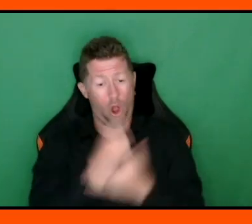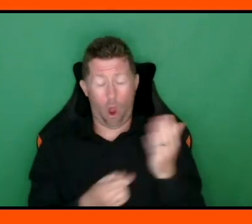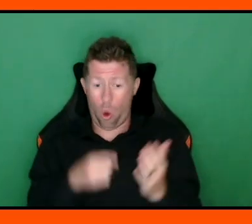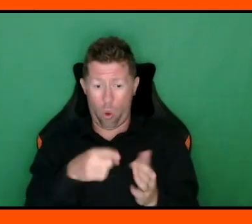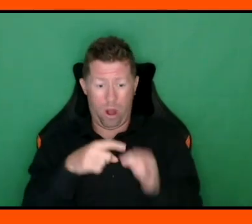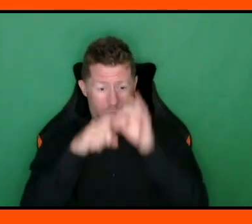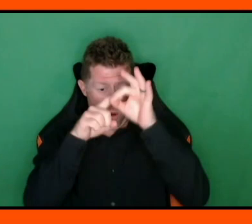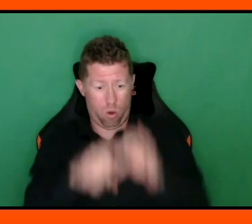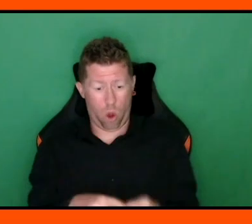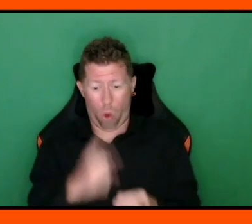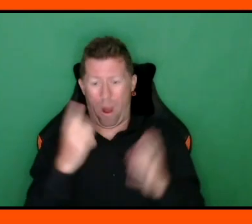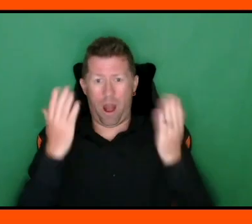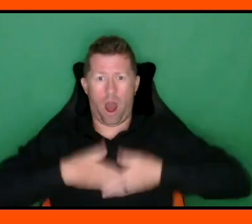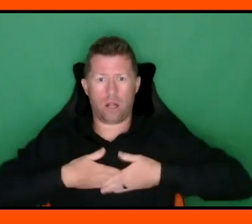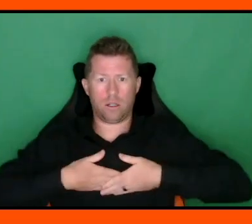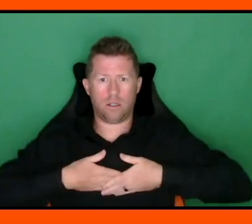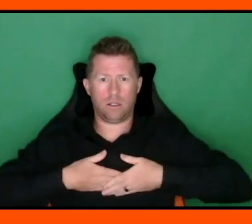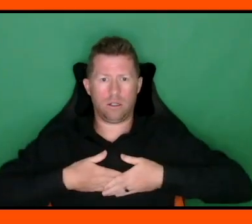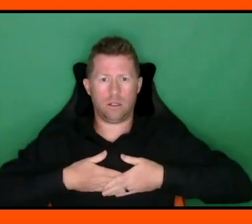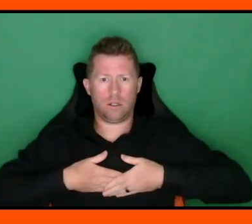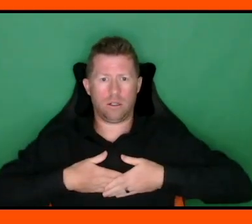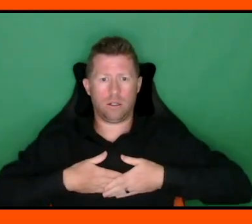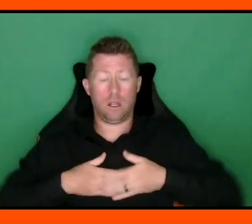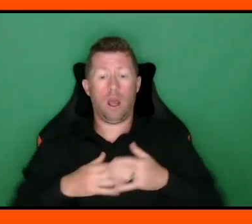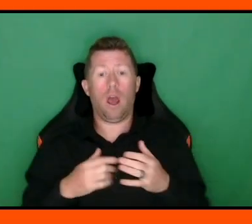how much would that change by the time we released the Census data